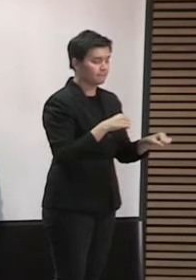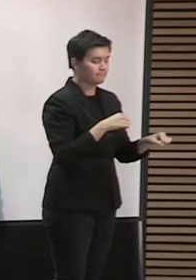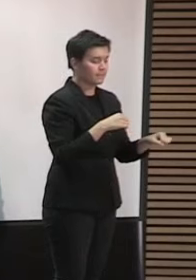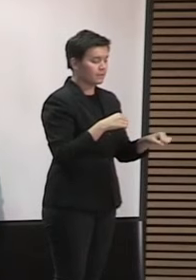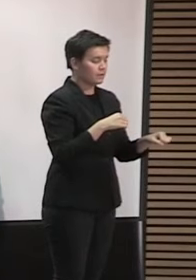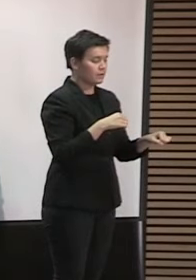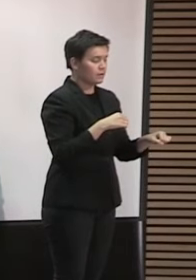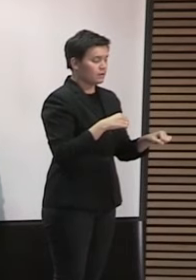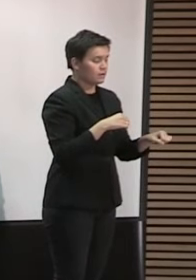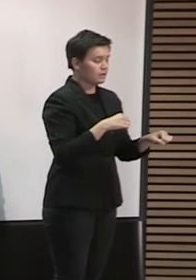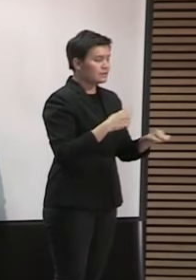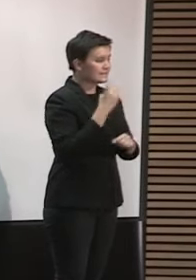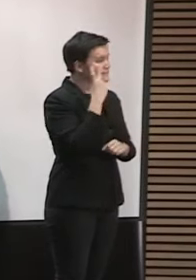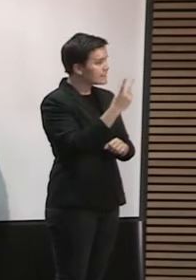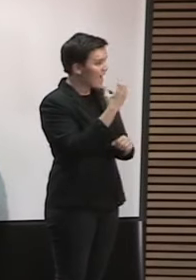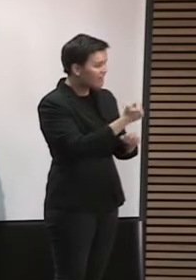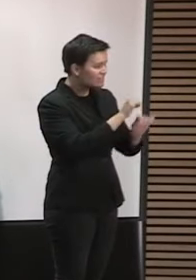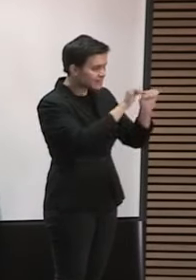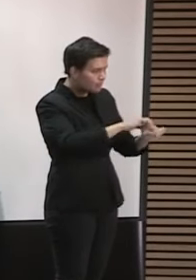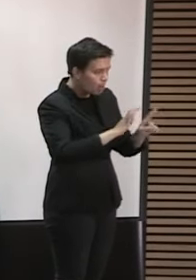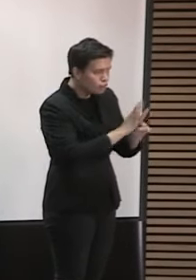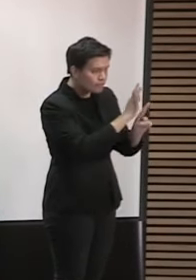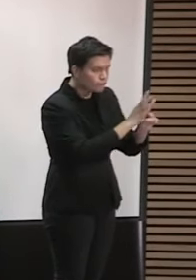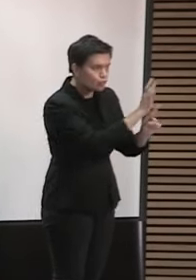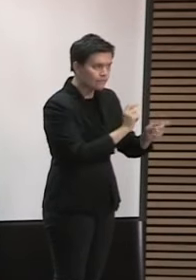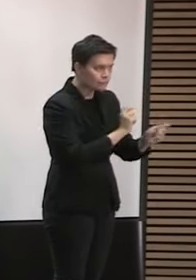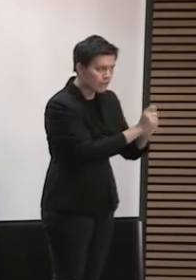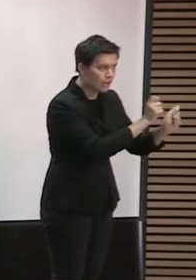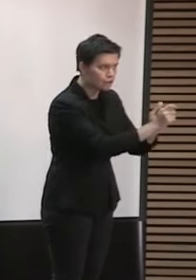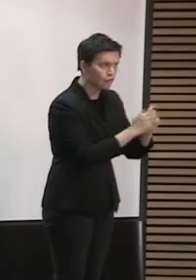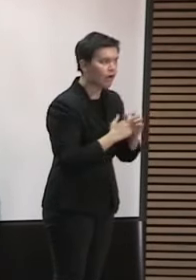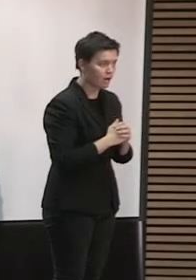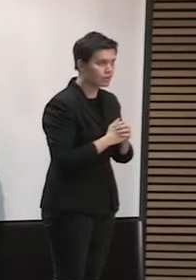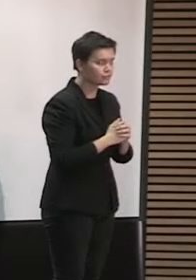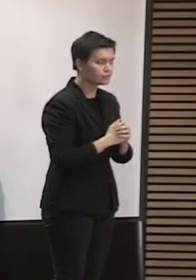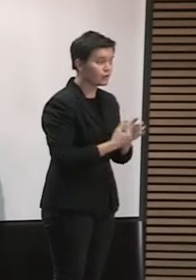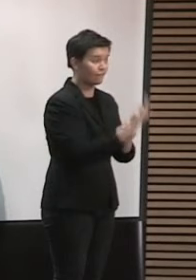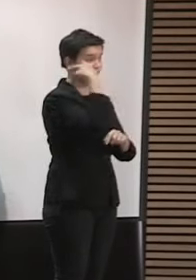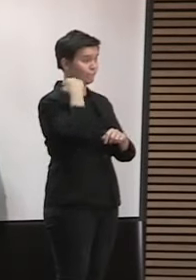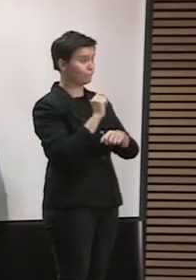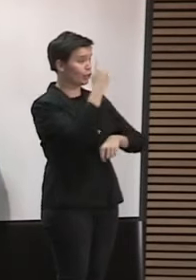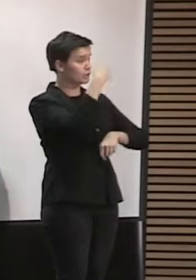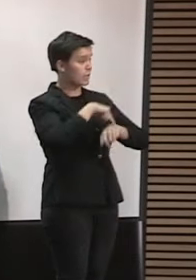Auckland at the moment and we'll keep everybody safe.